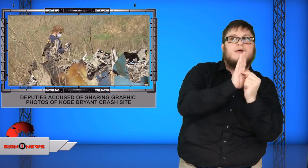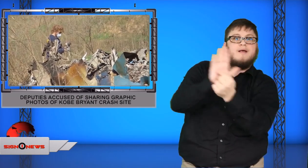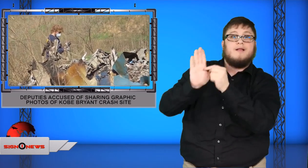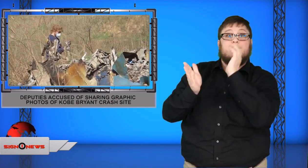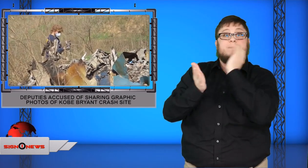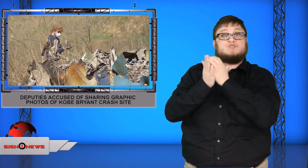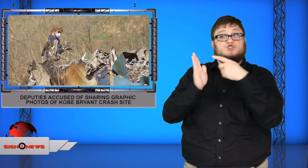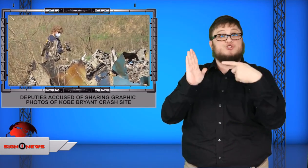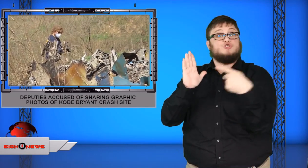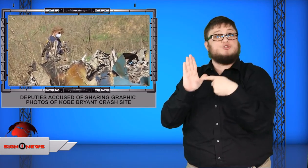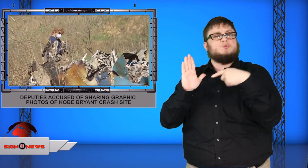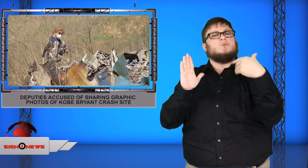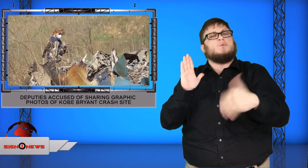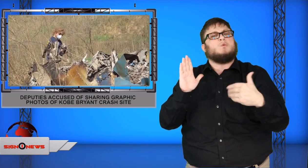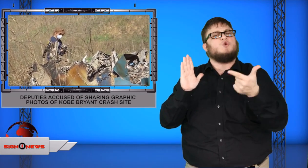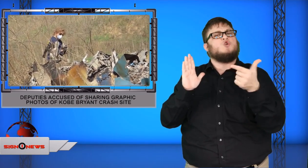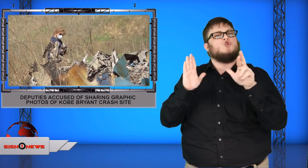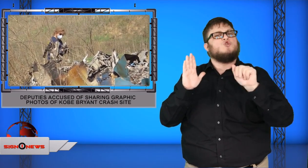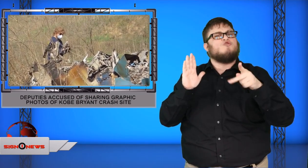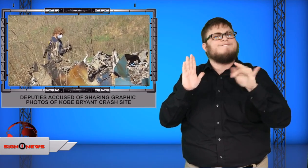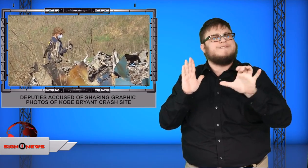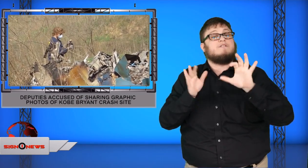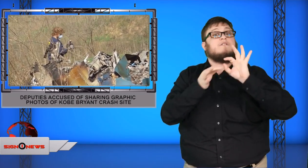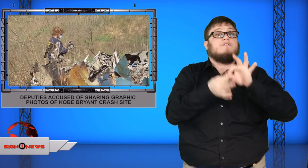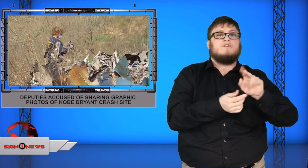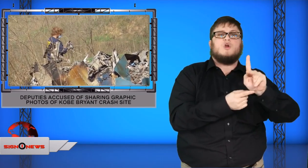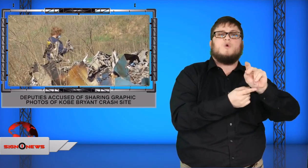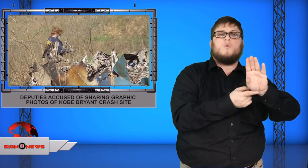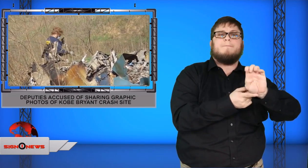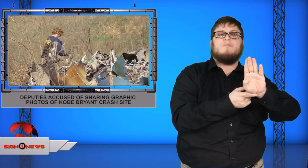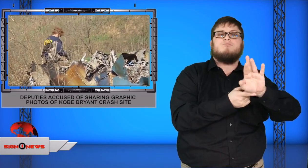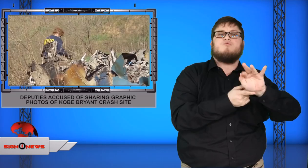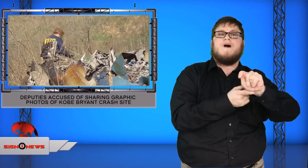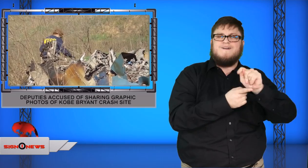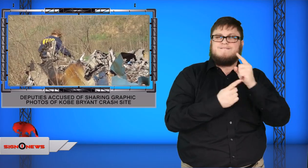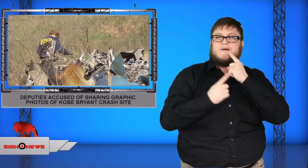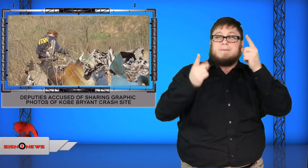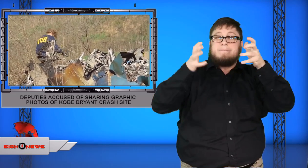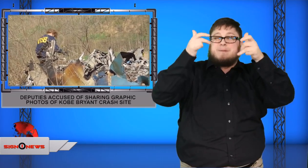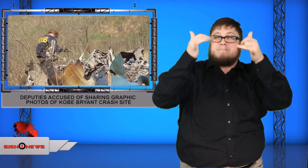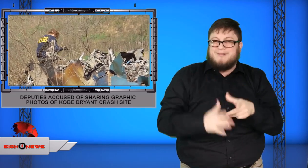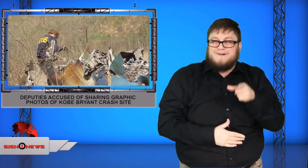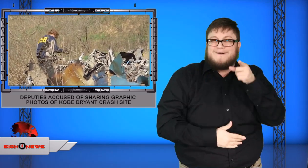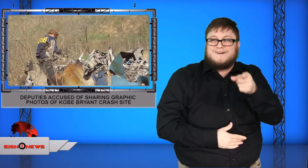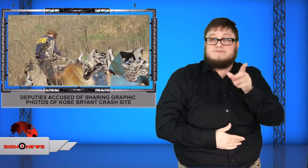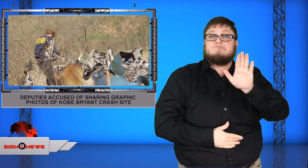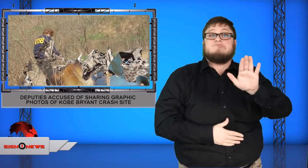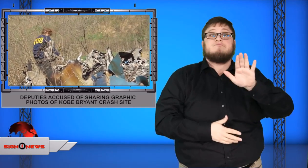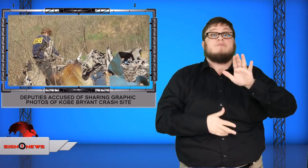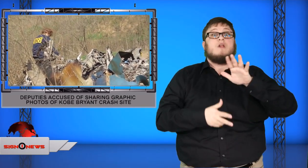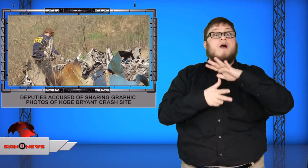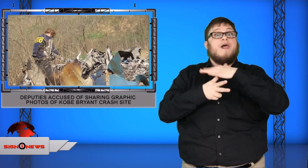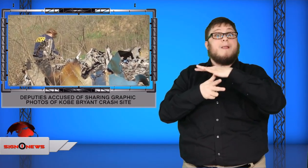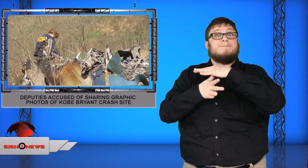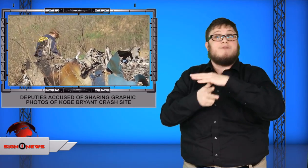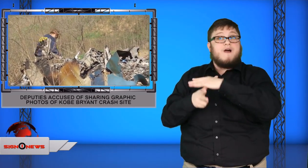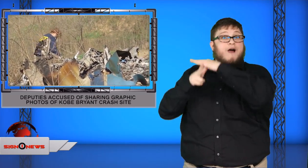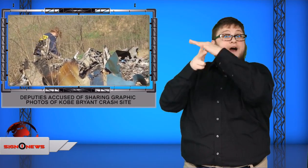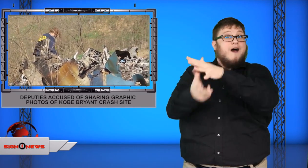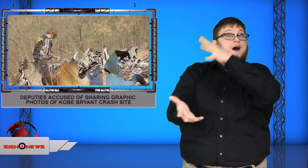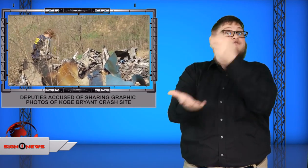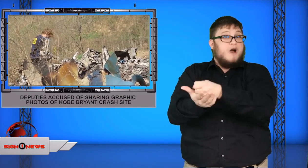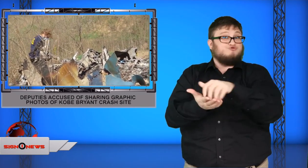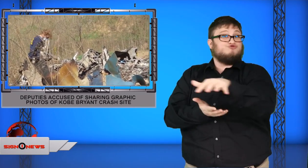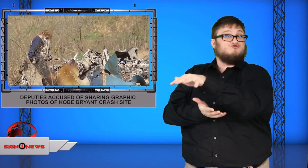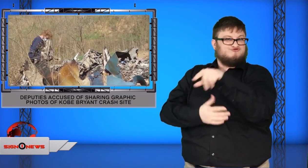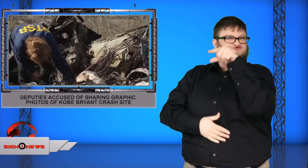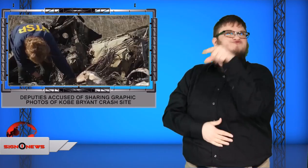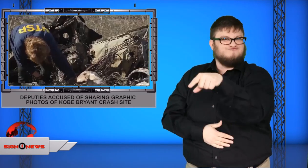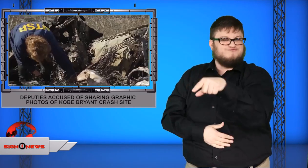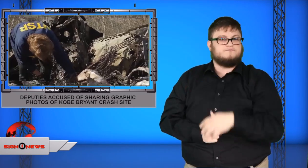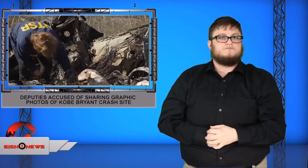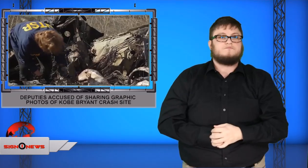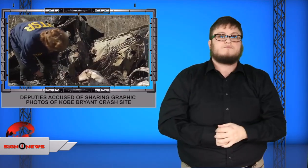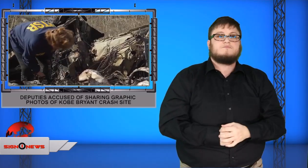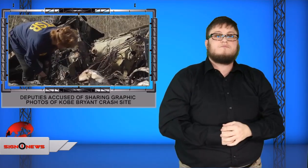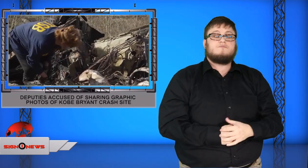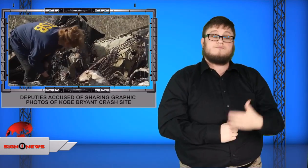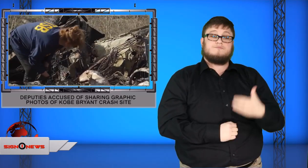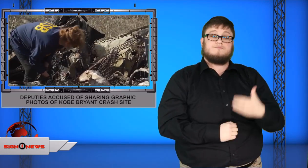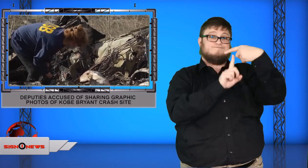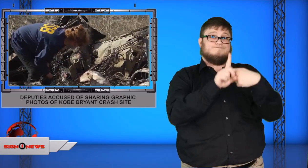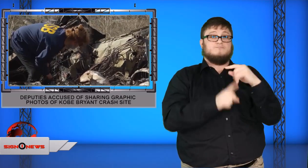of its deputies shared graphic photos of Kobe Bryant's crash scene.